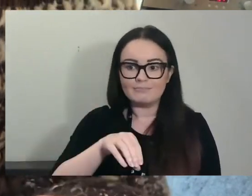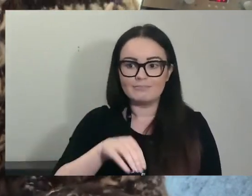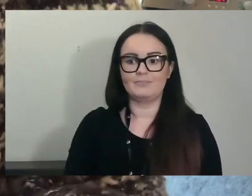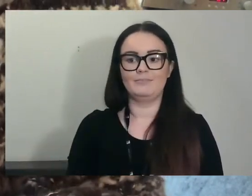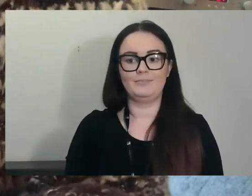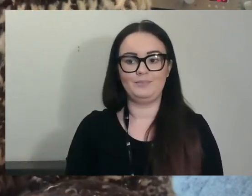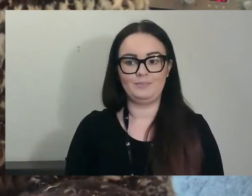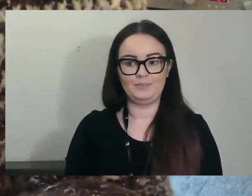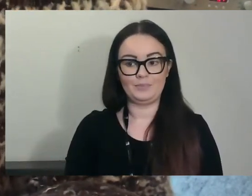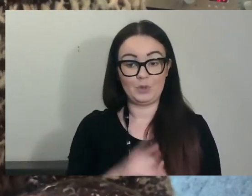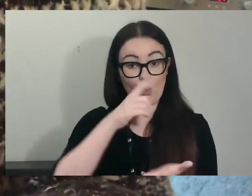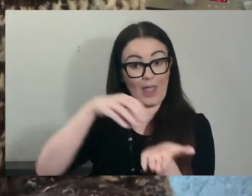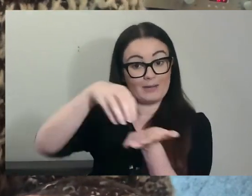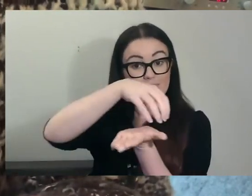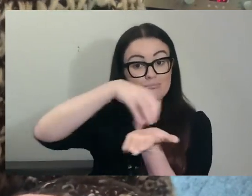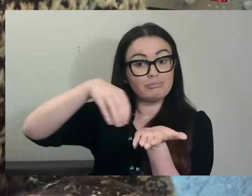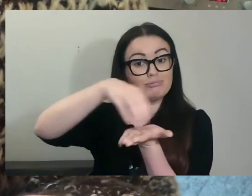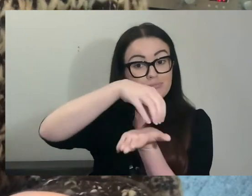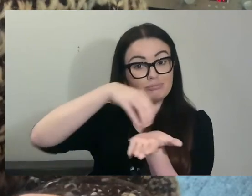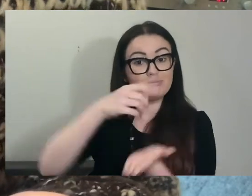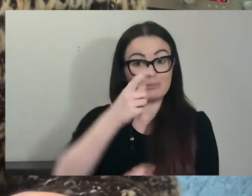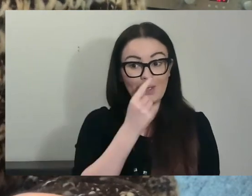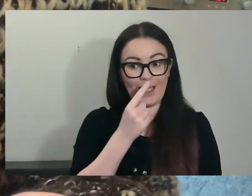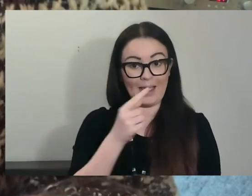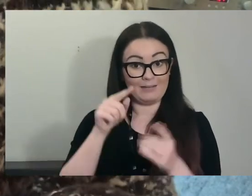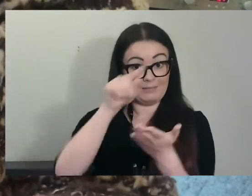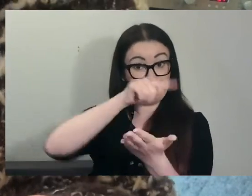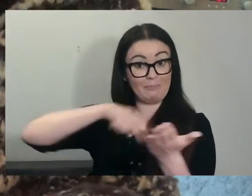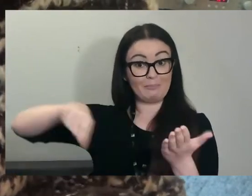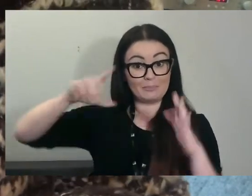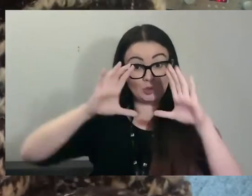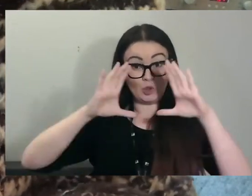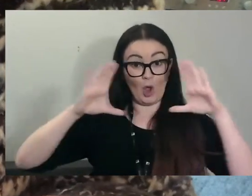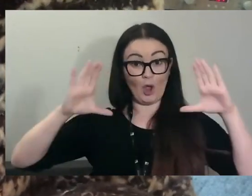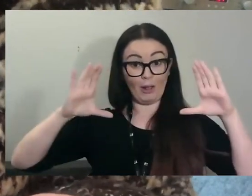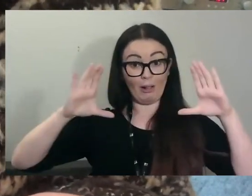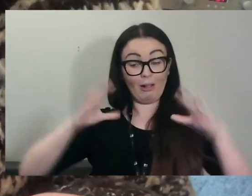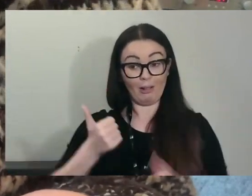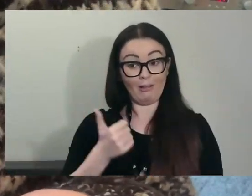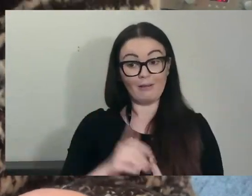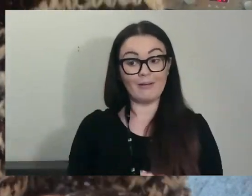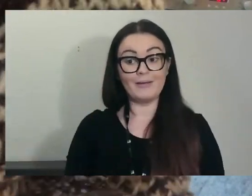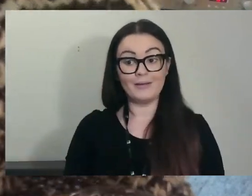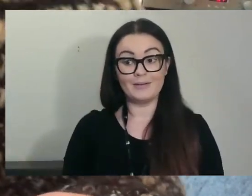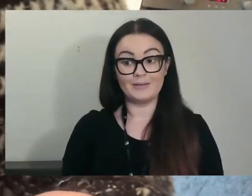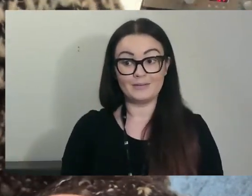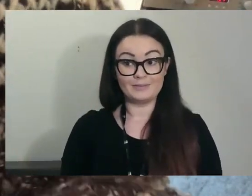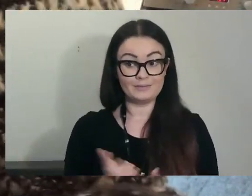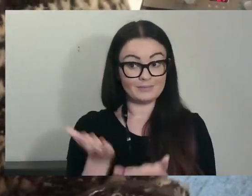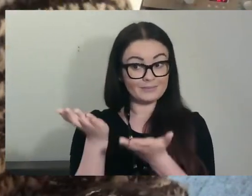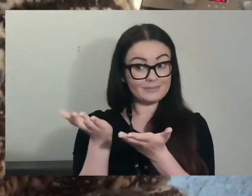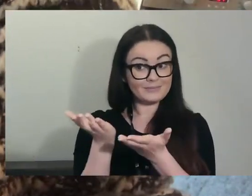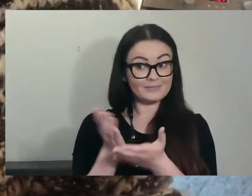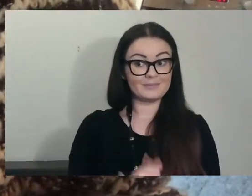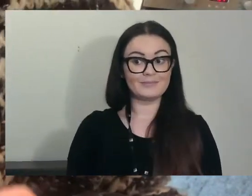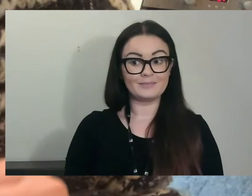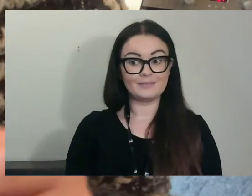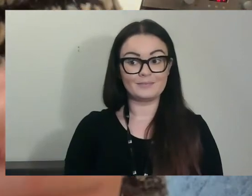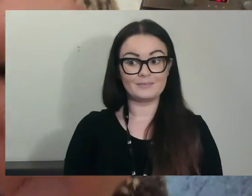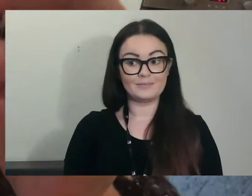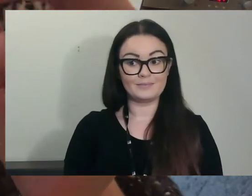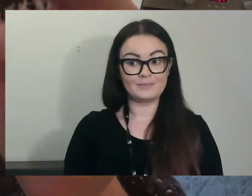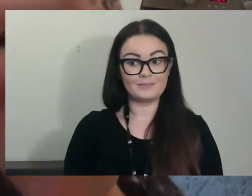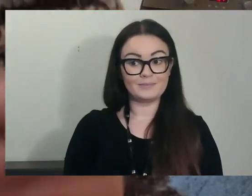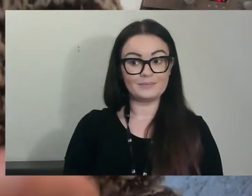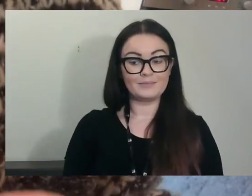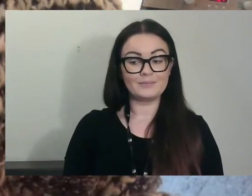can rub your potato to make big circles. I really like that. Big circles of colour like